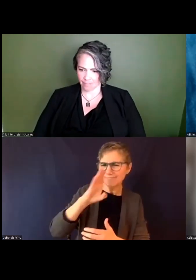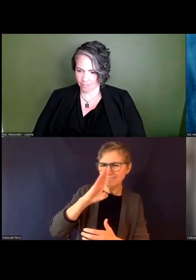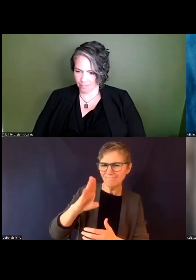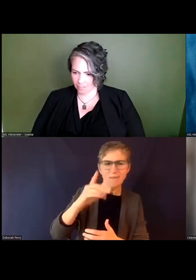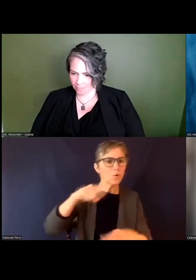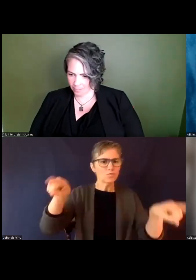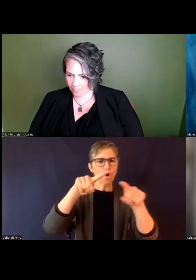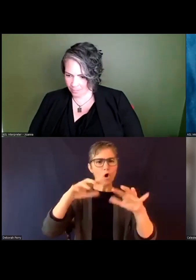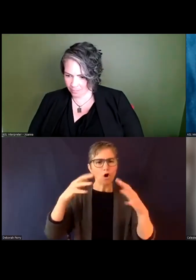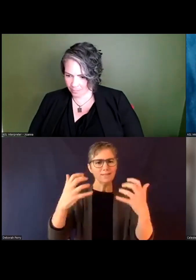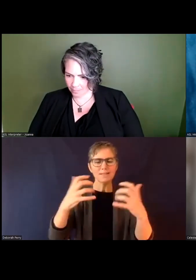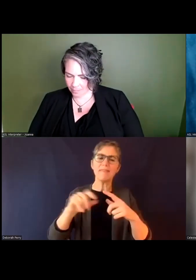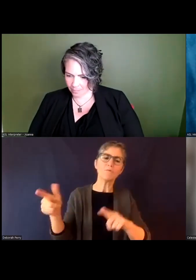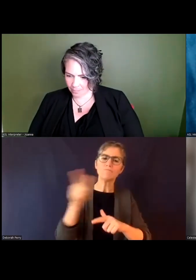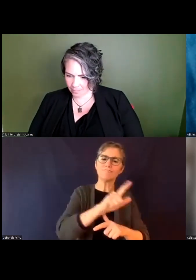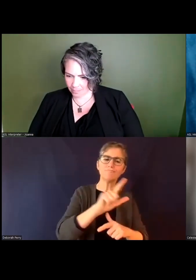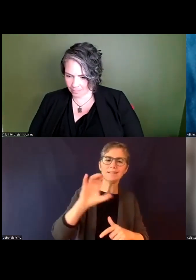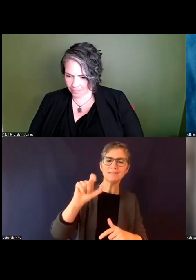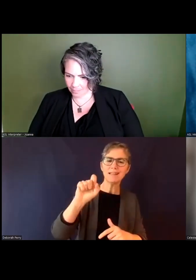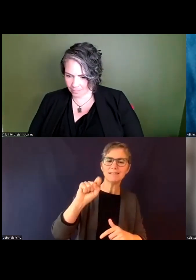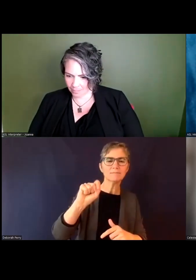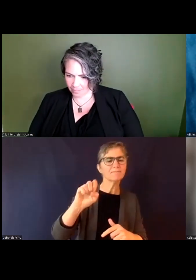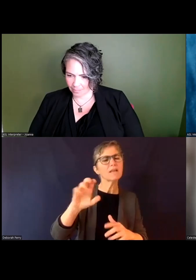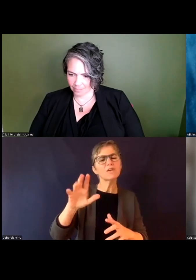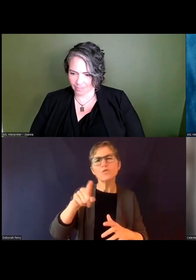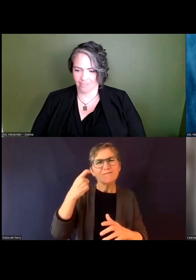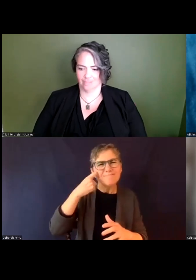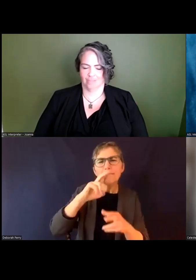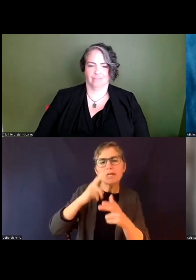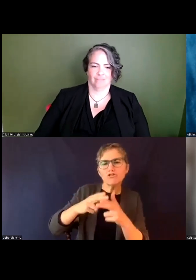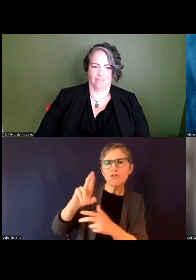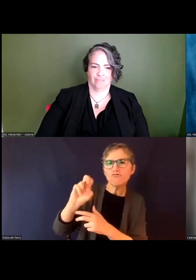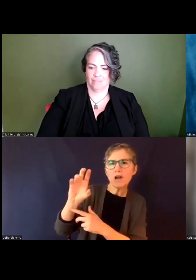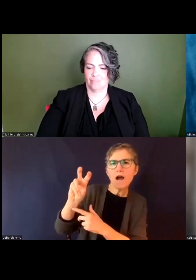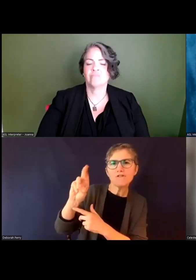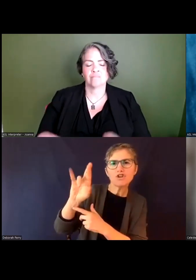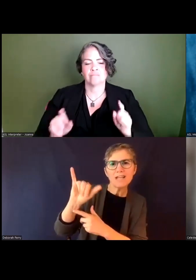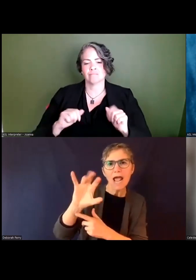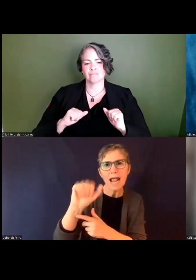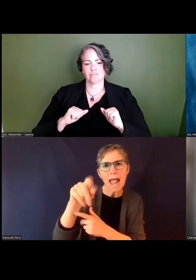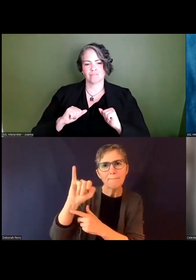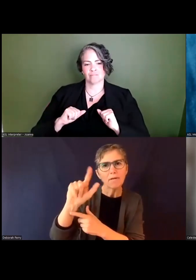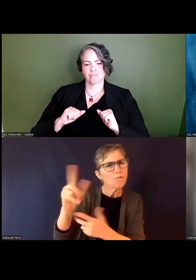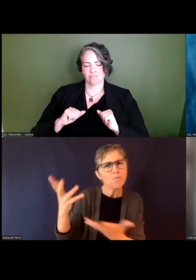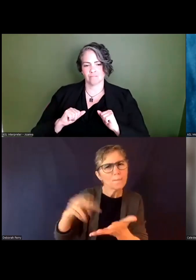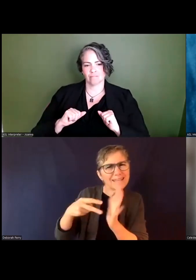please explain what recovery capital is for those who don't know. It's the internal in